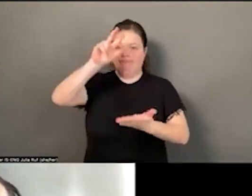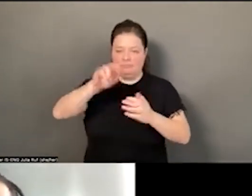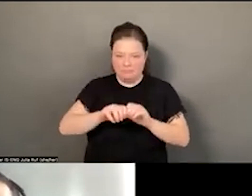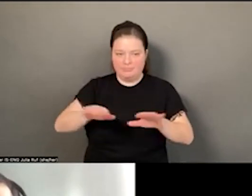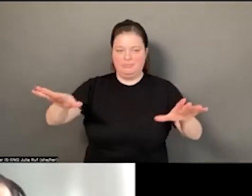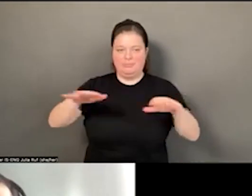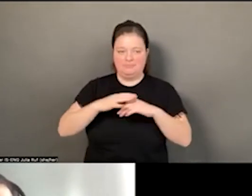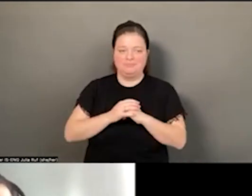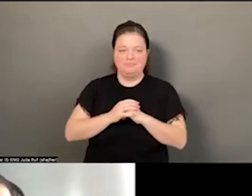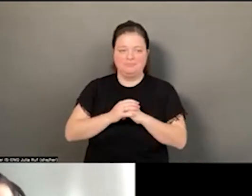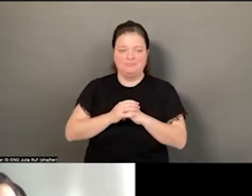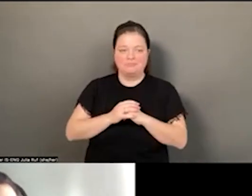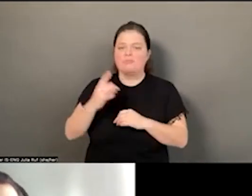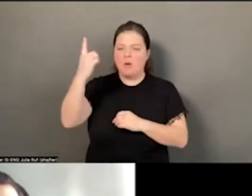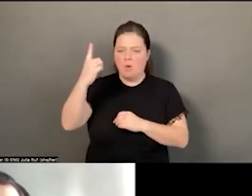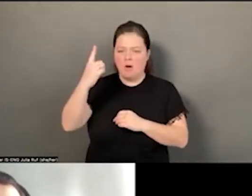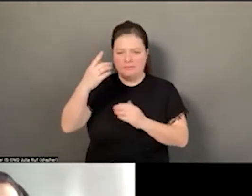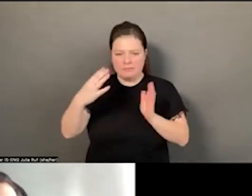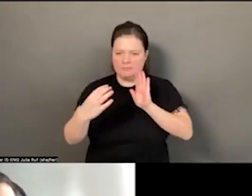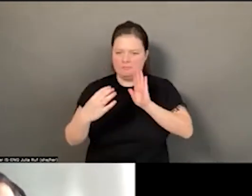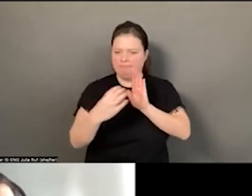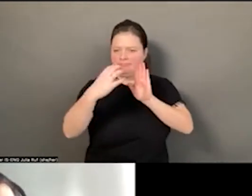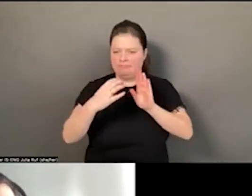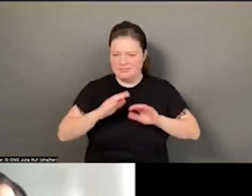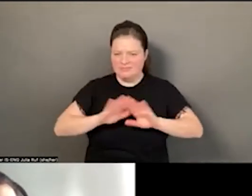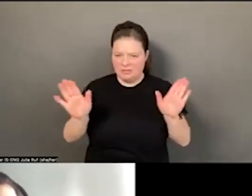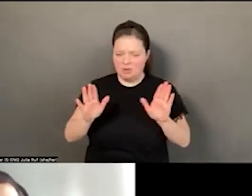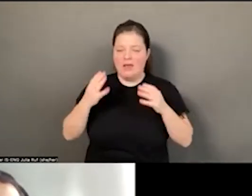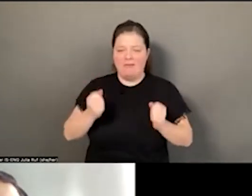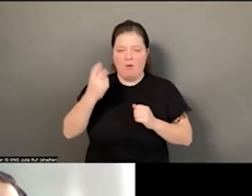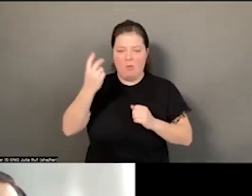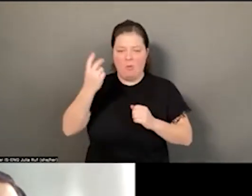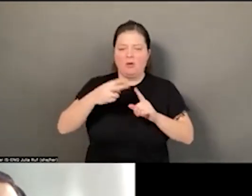It's a toolkit for public employment services and how they can become more